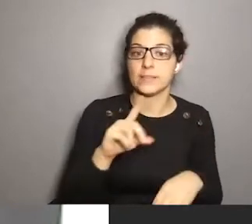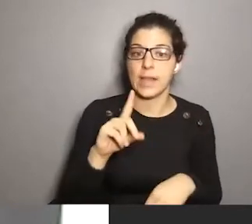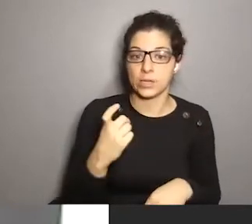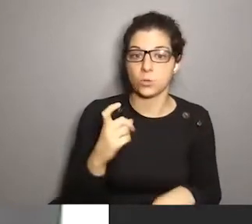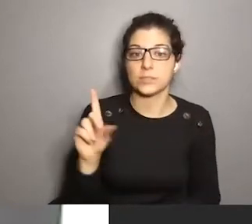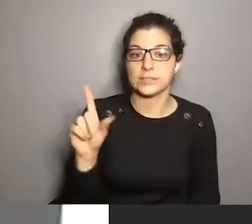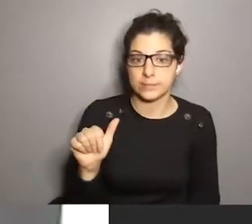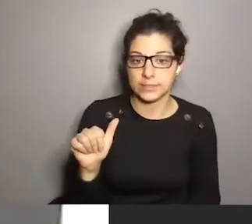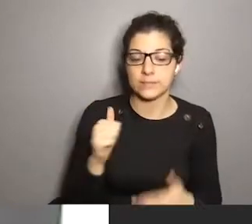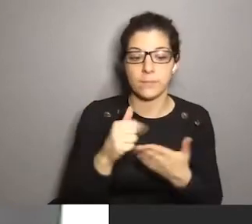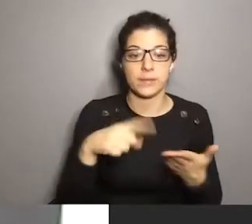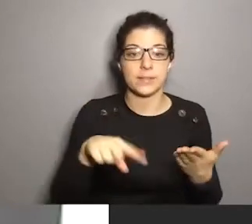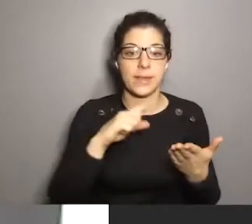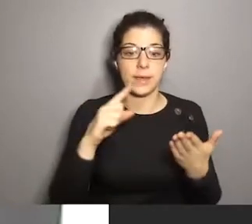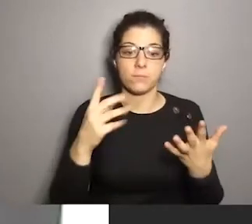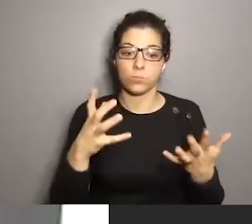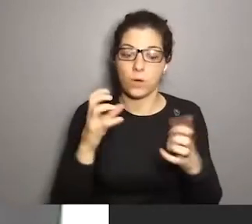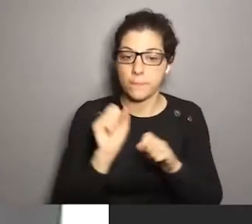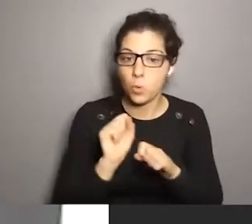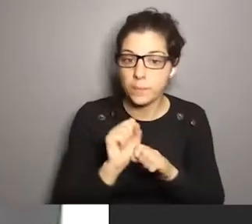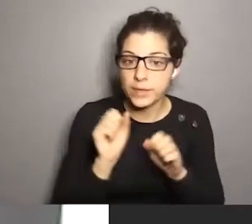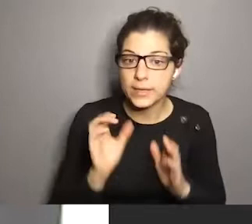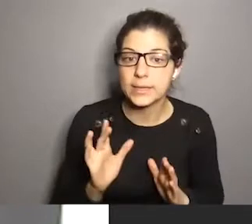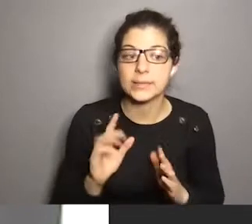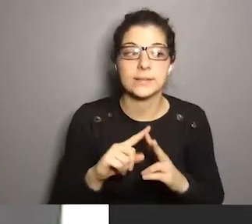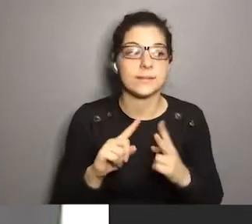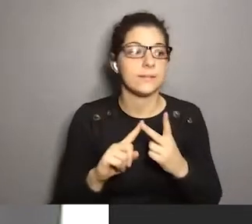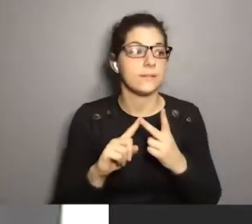helping them seek employment helping them to remove barriers